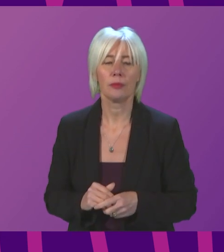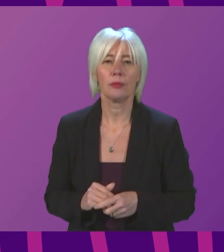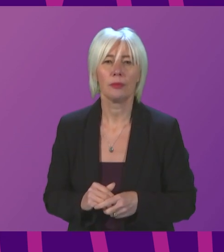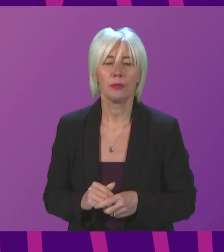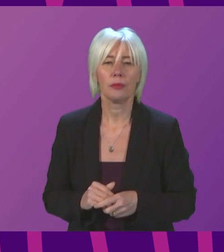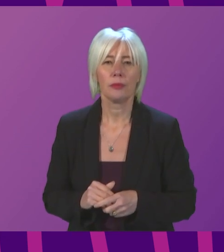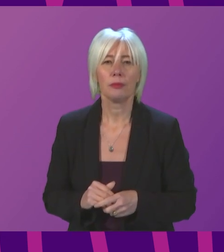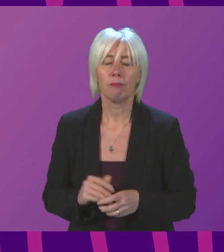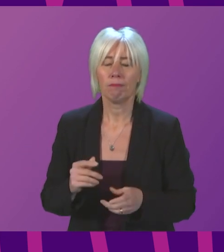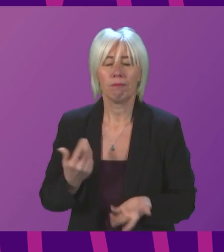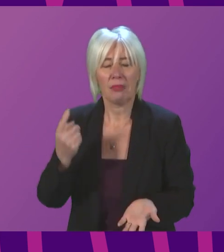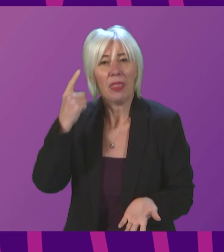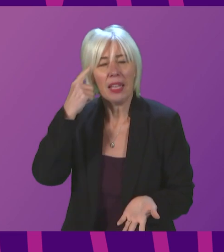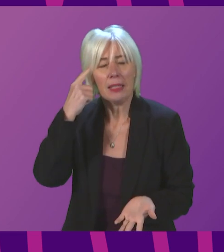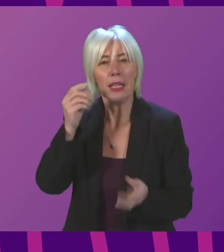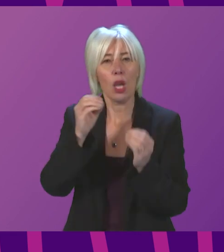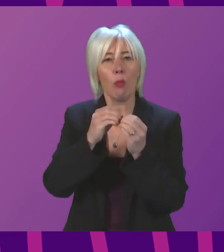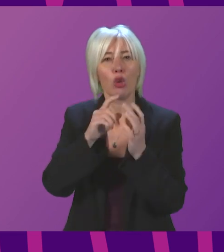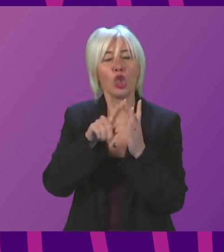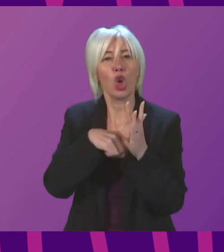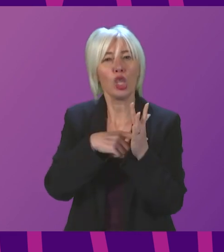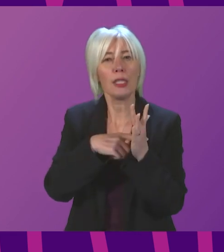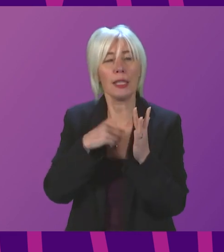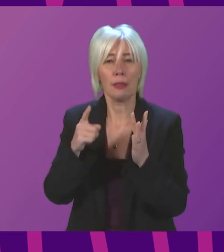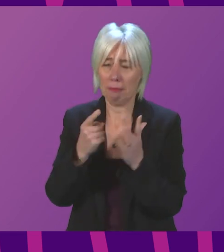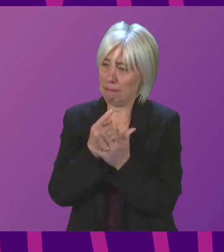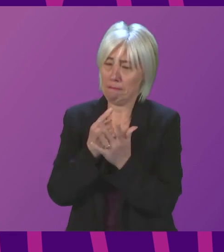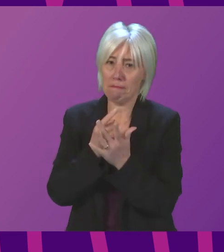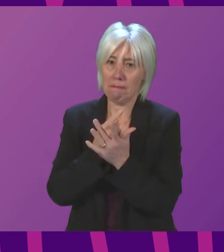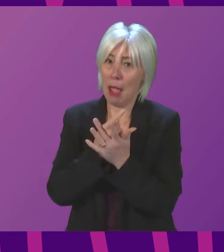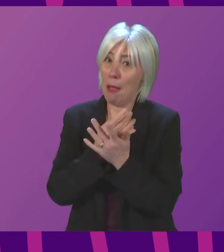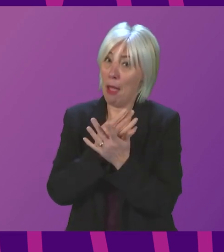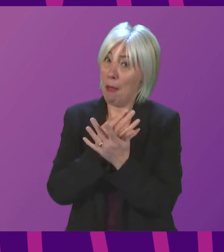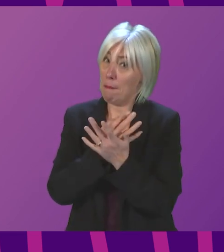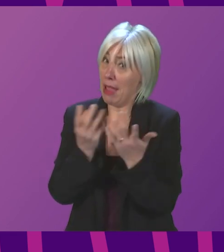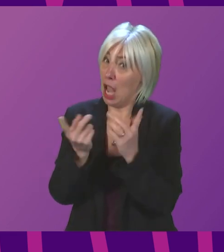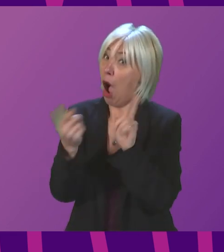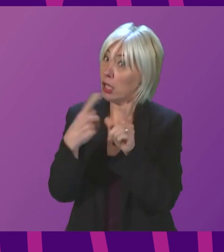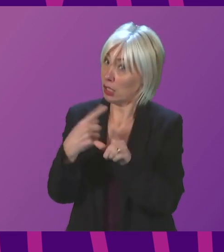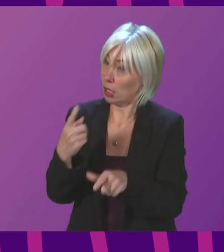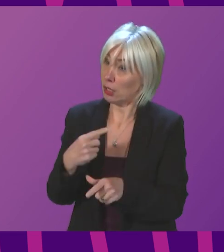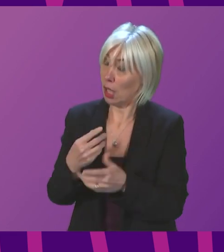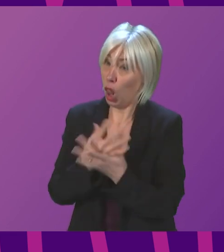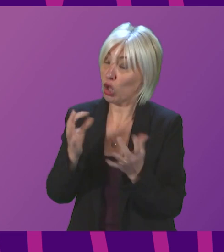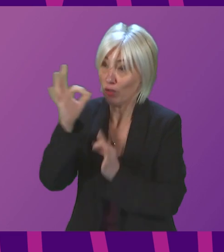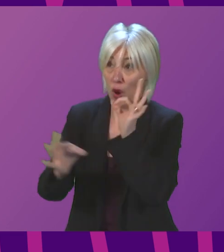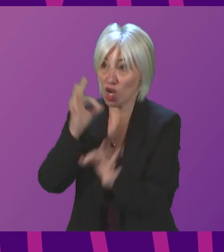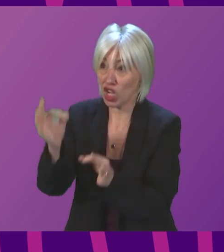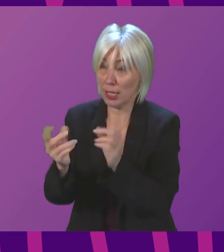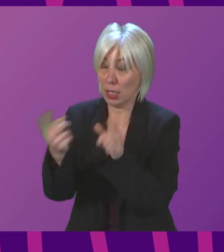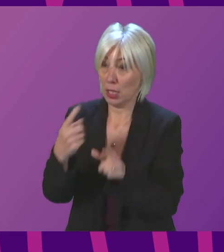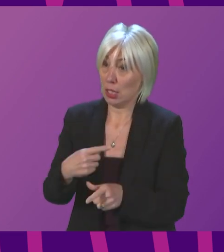Boris Johnson has many questions to answer. There are more questions surfacing today around